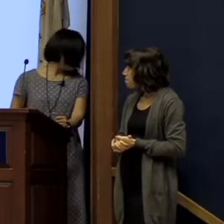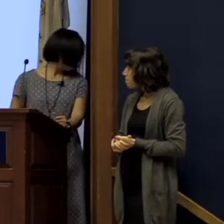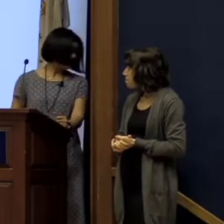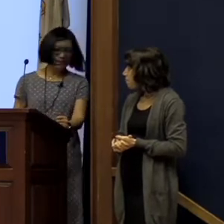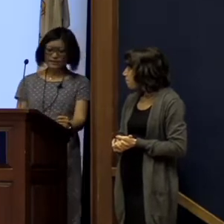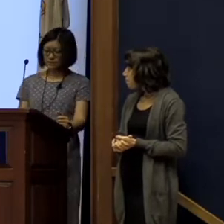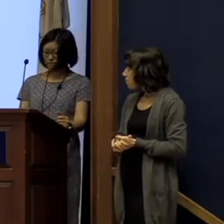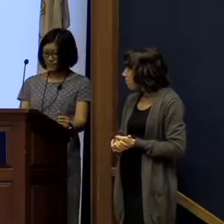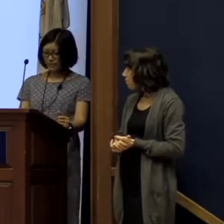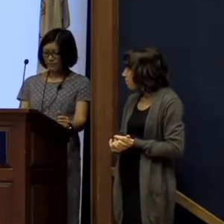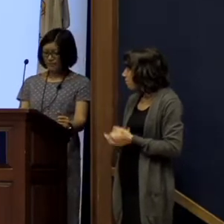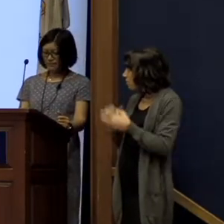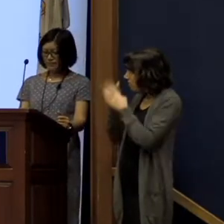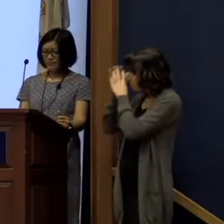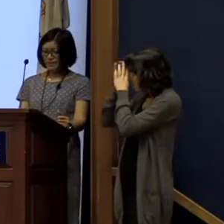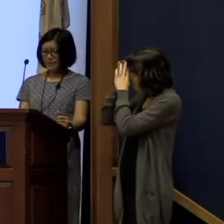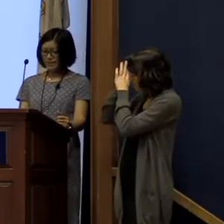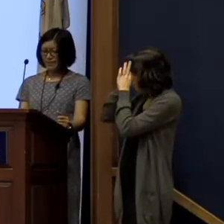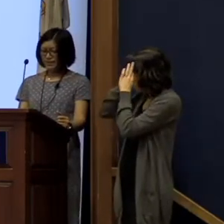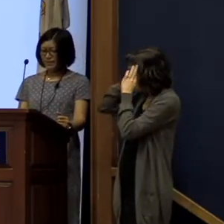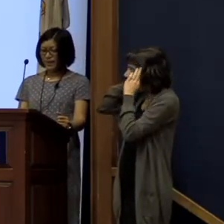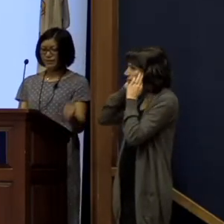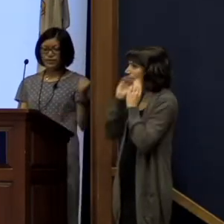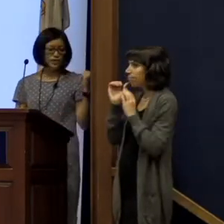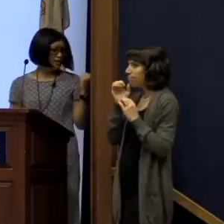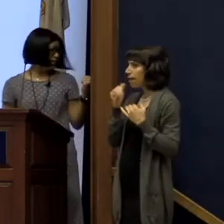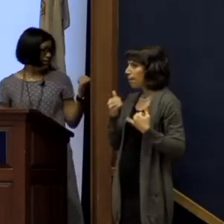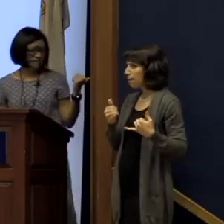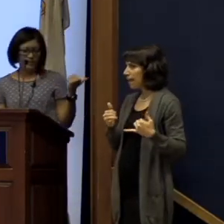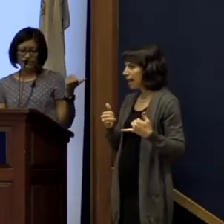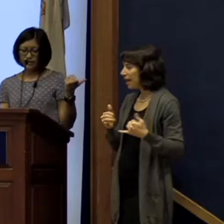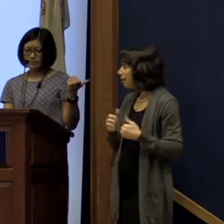It's not playing I have a genie here that's going to help me